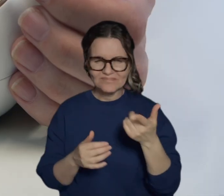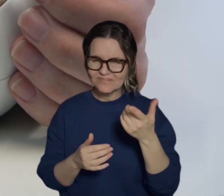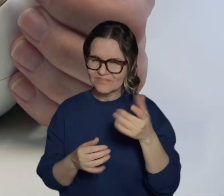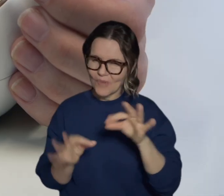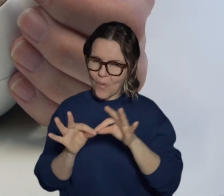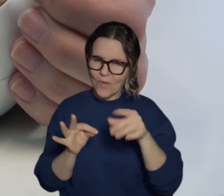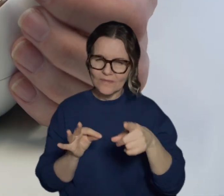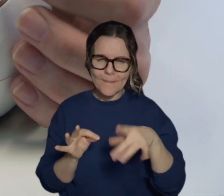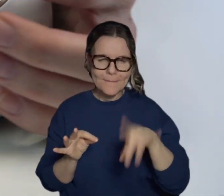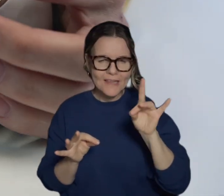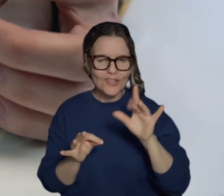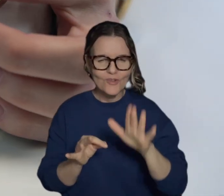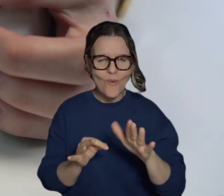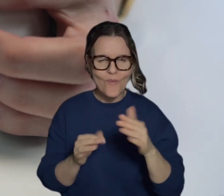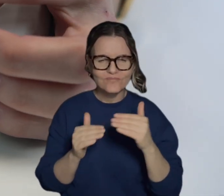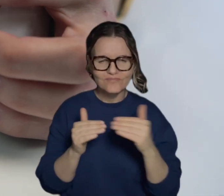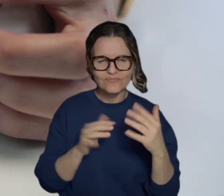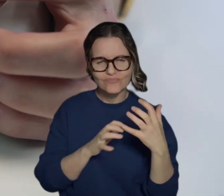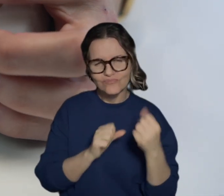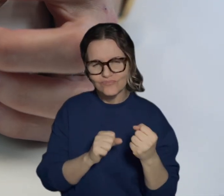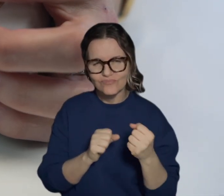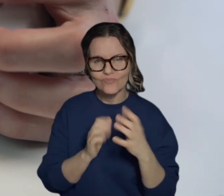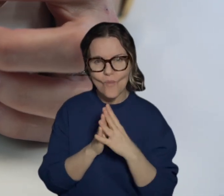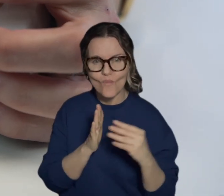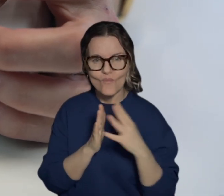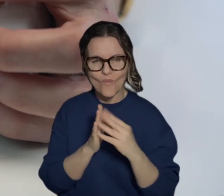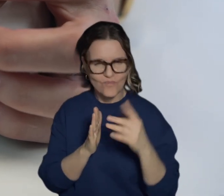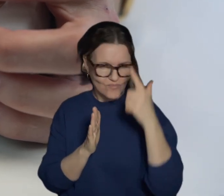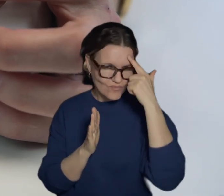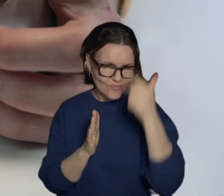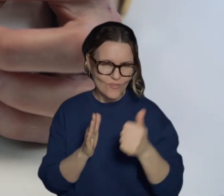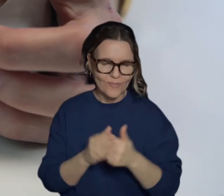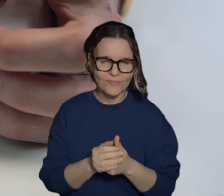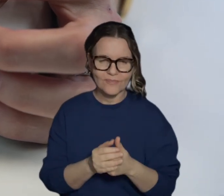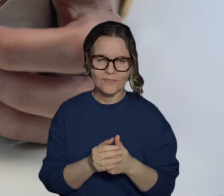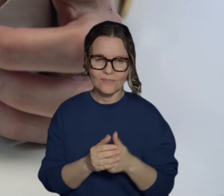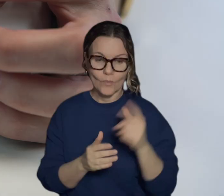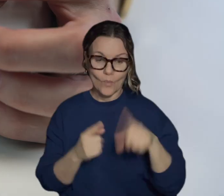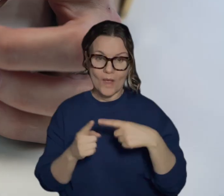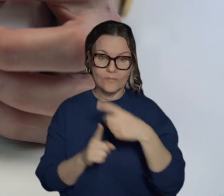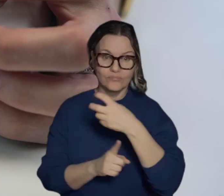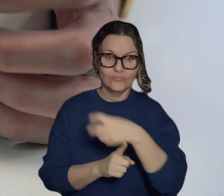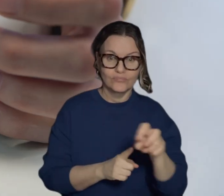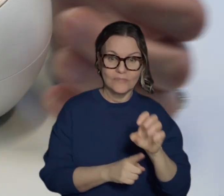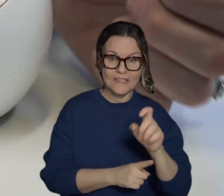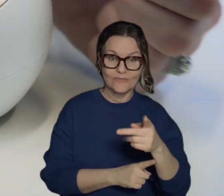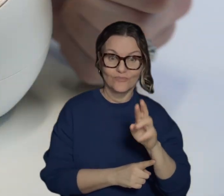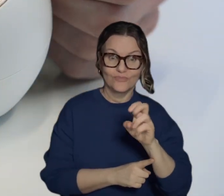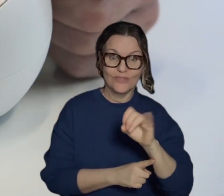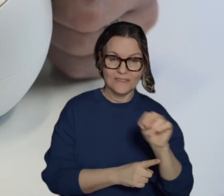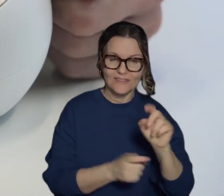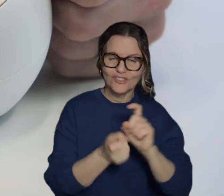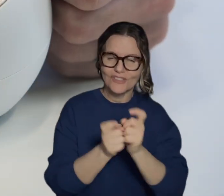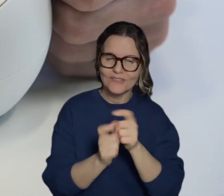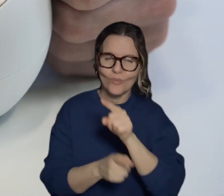side for what strength you'd like before it was only 1 to 5 now it's 1 to 12 now just because